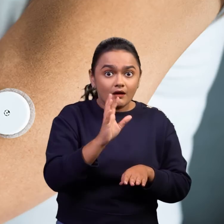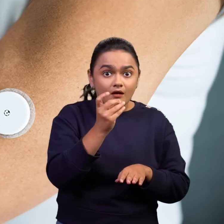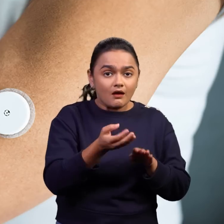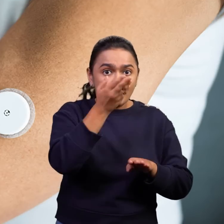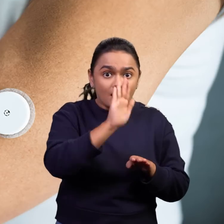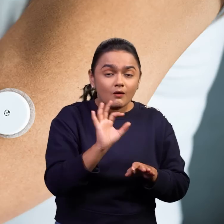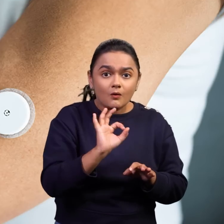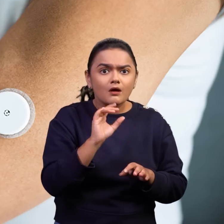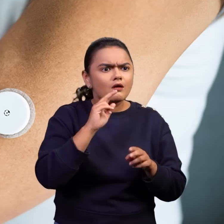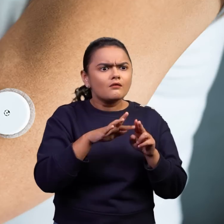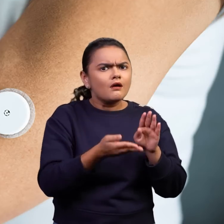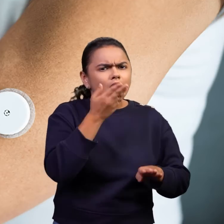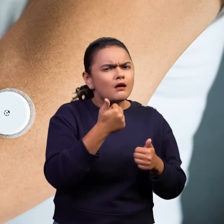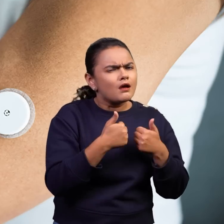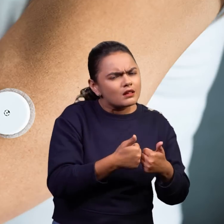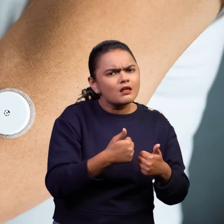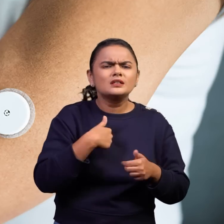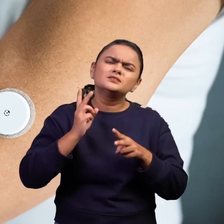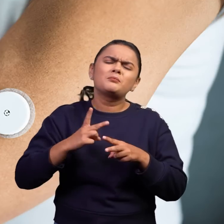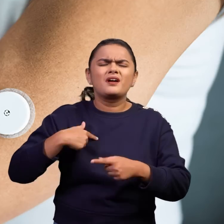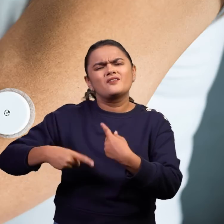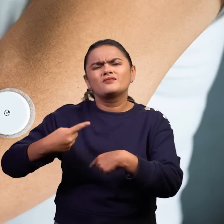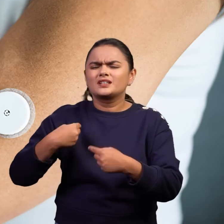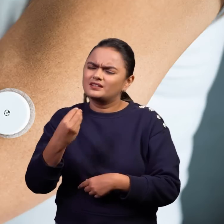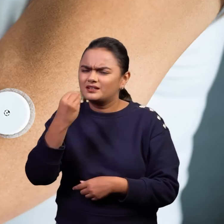If your sugar level doesn't increase, you can eat it every day.